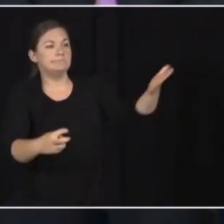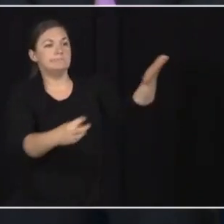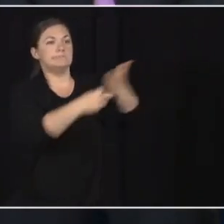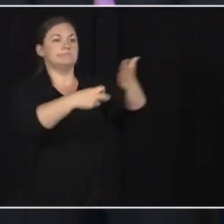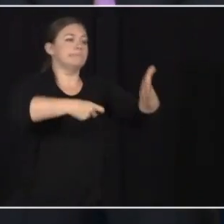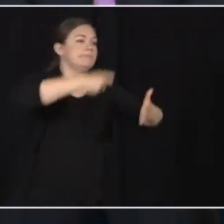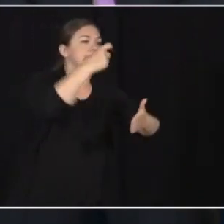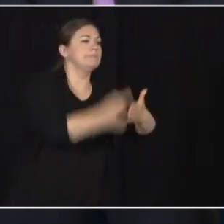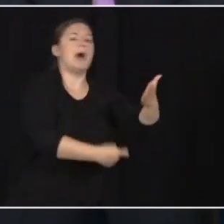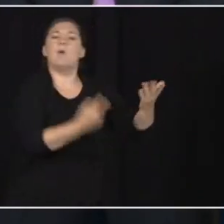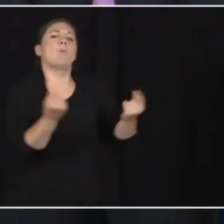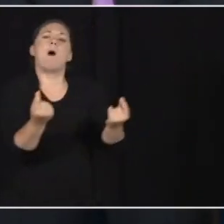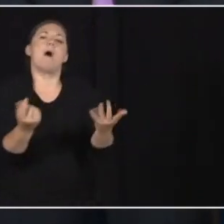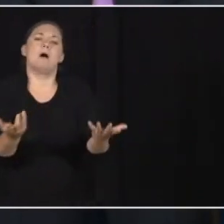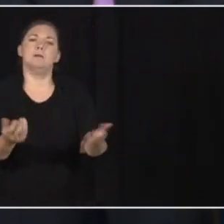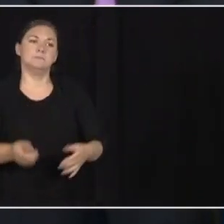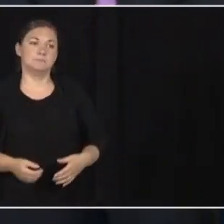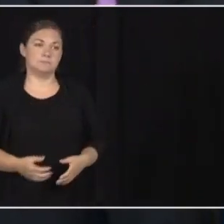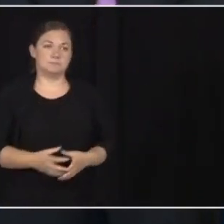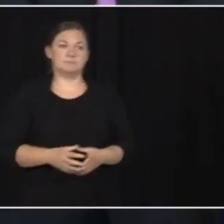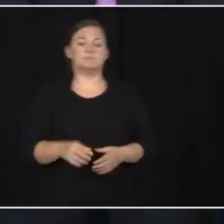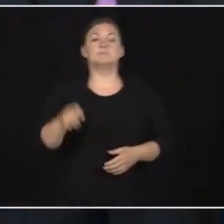of this guideline can be maintained.